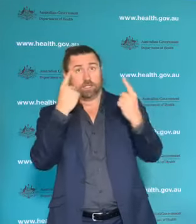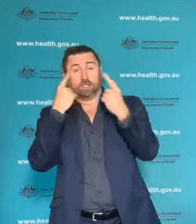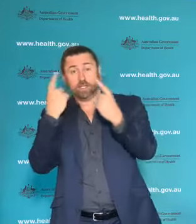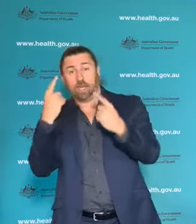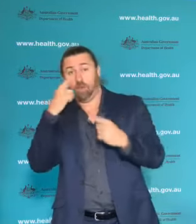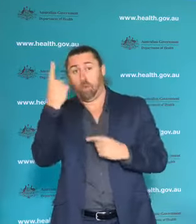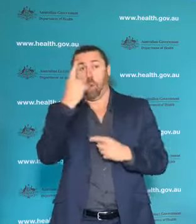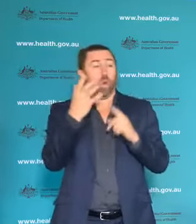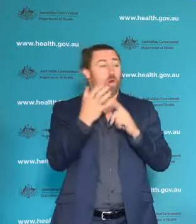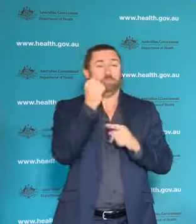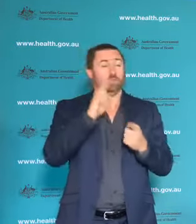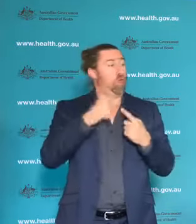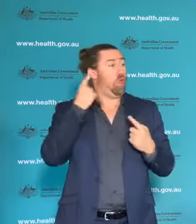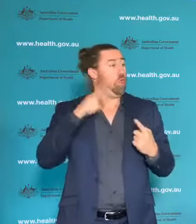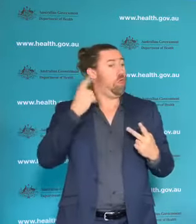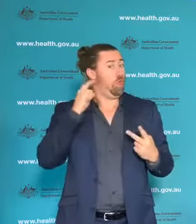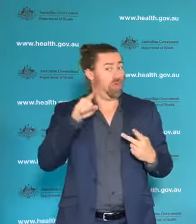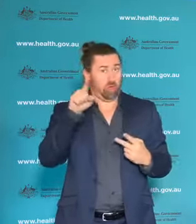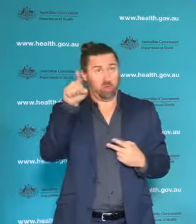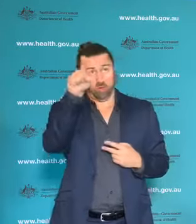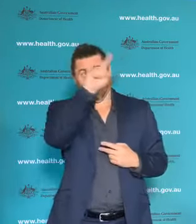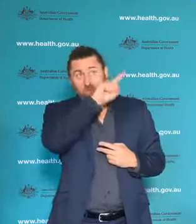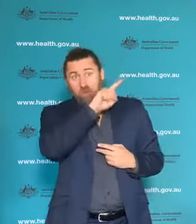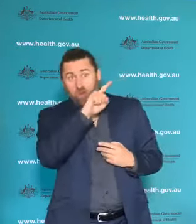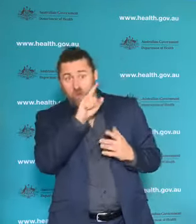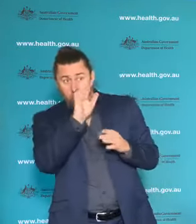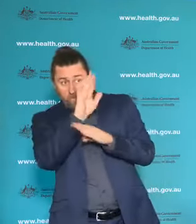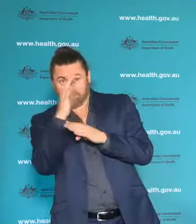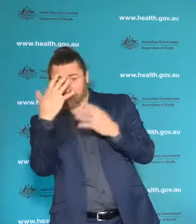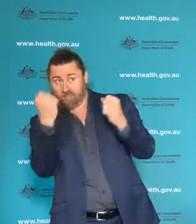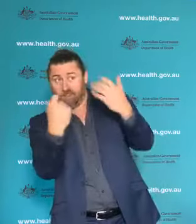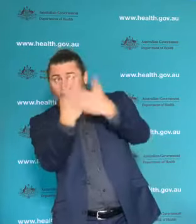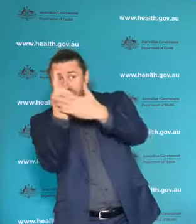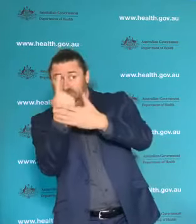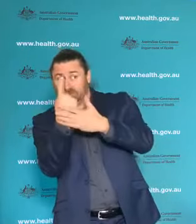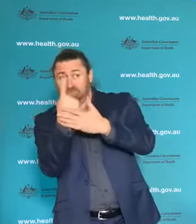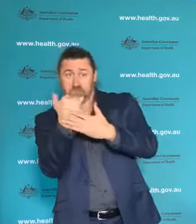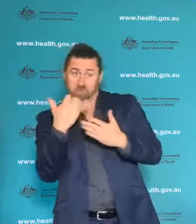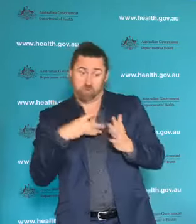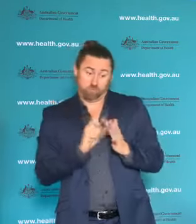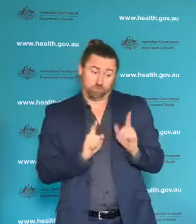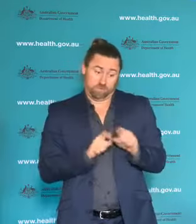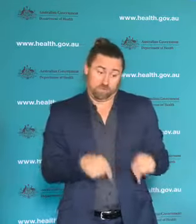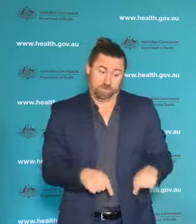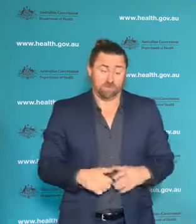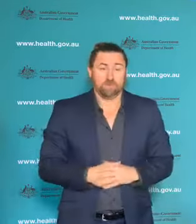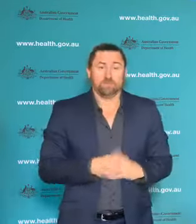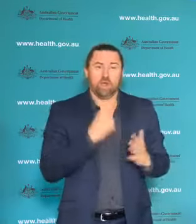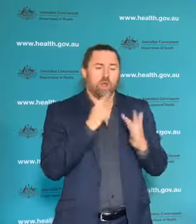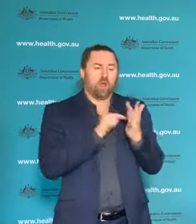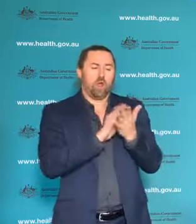diagnosed with COVID-19 is something we'll need to consider in the days ahead. We have Jonathan on the phone.